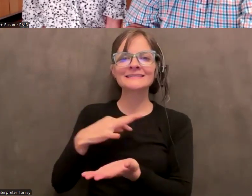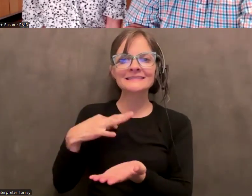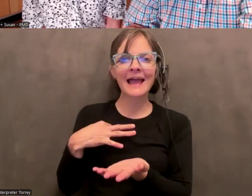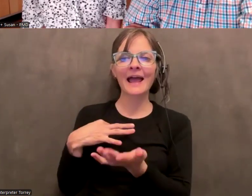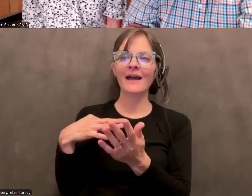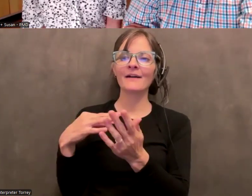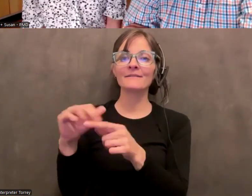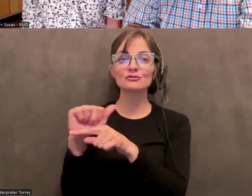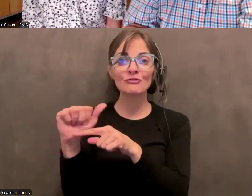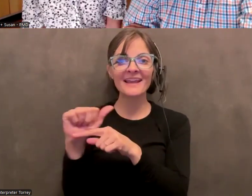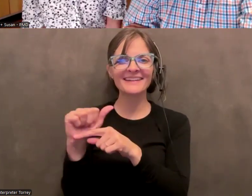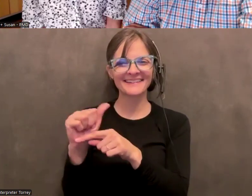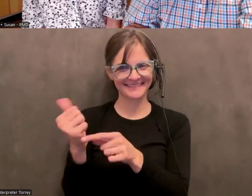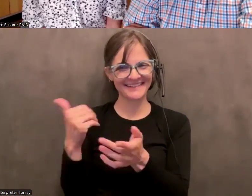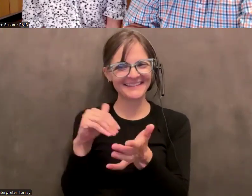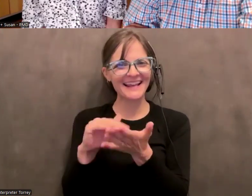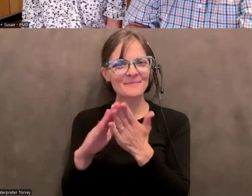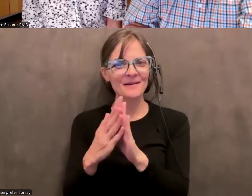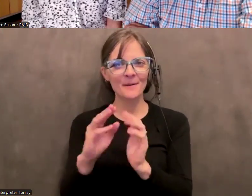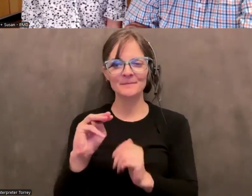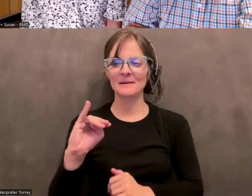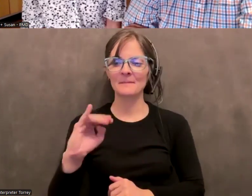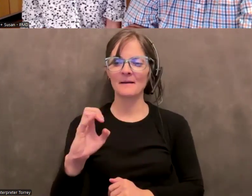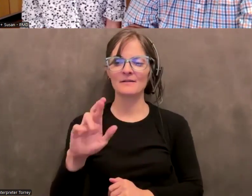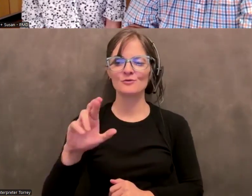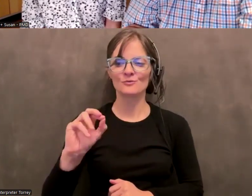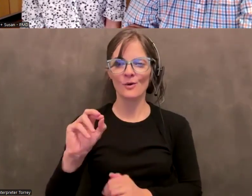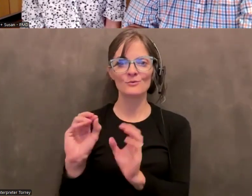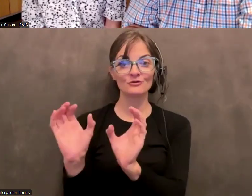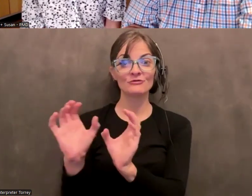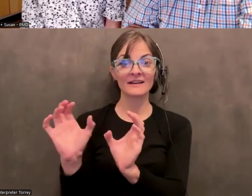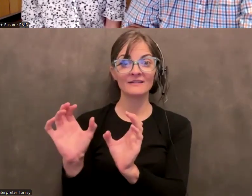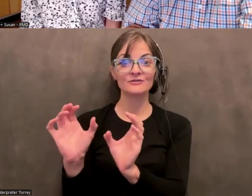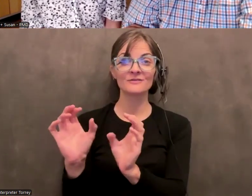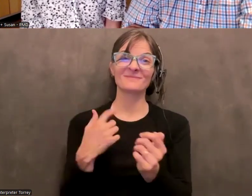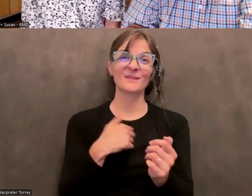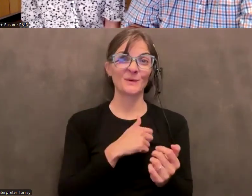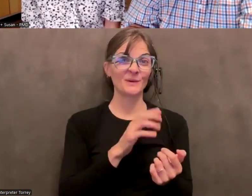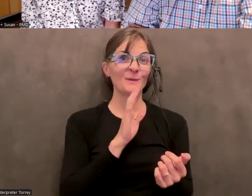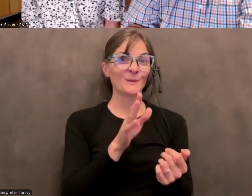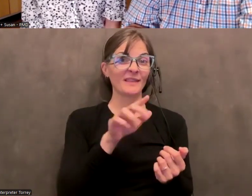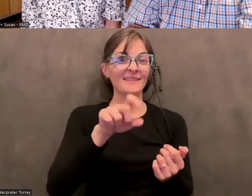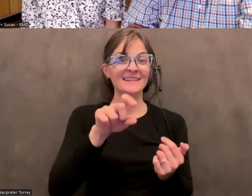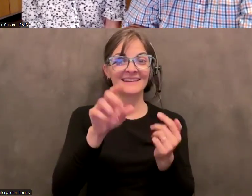and, you know, we're probably going to be, you know, needing some creative assets to help market that,